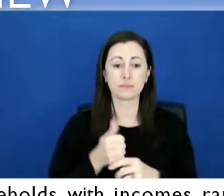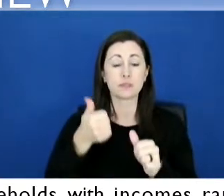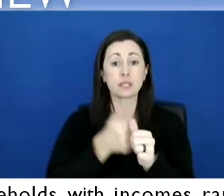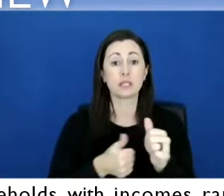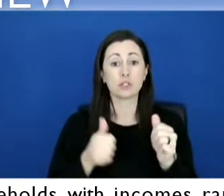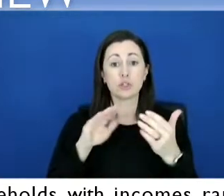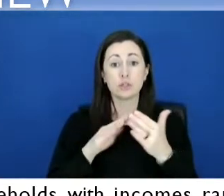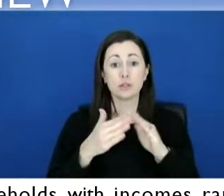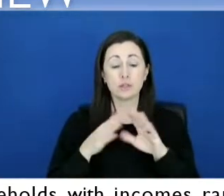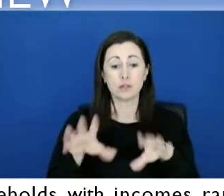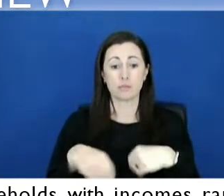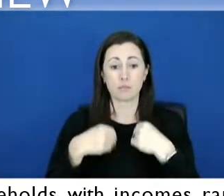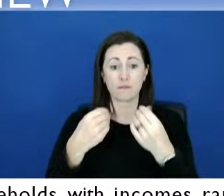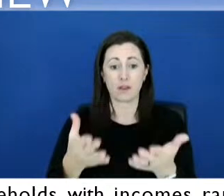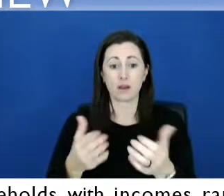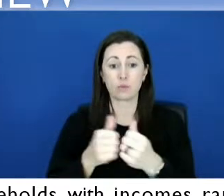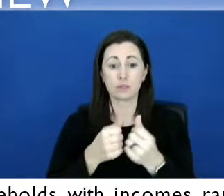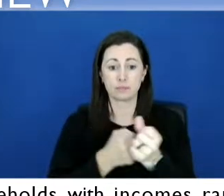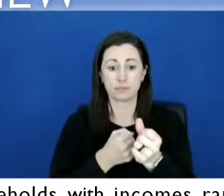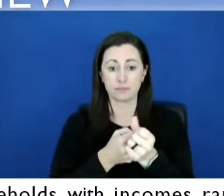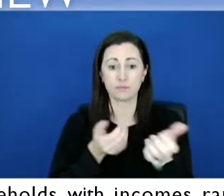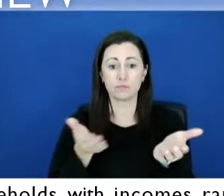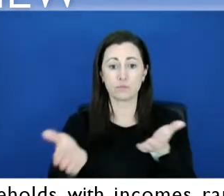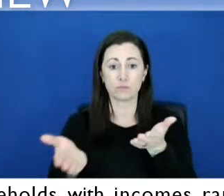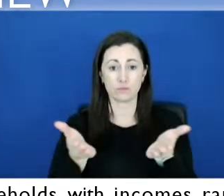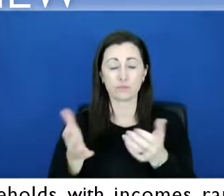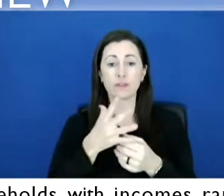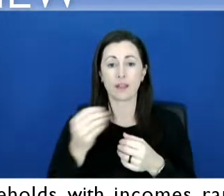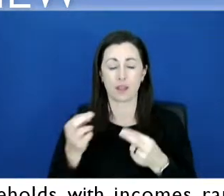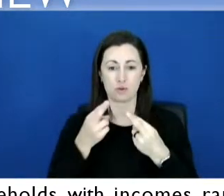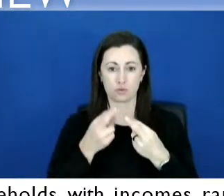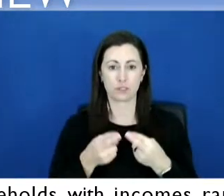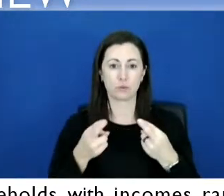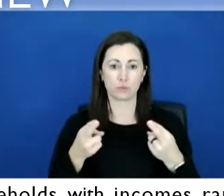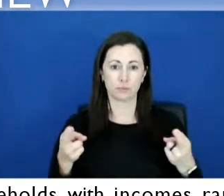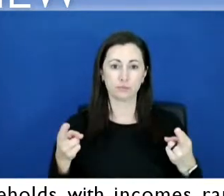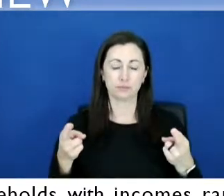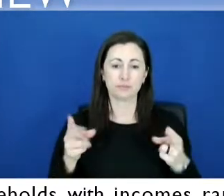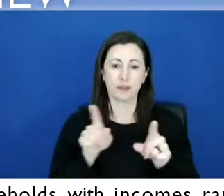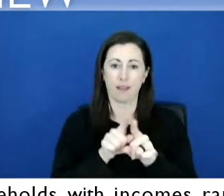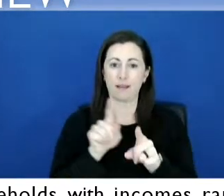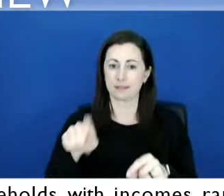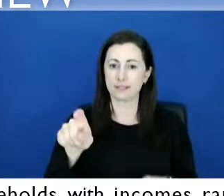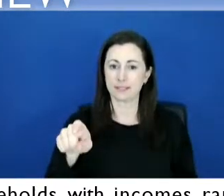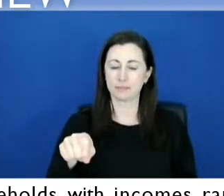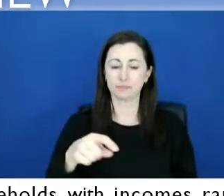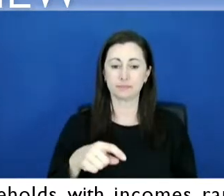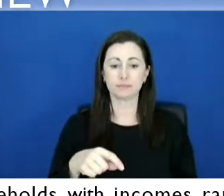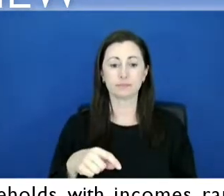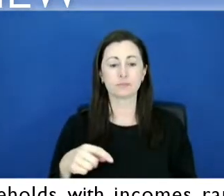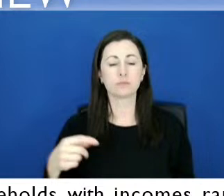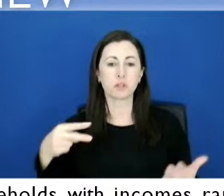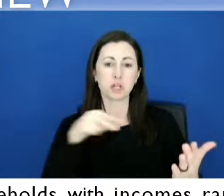CREATING NEW JOBS.